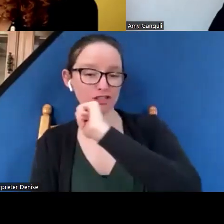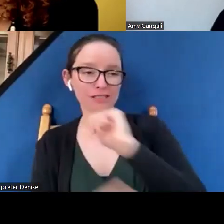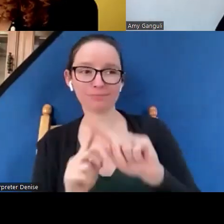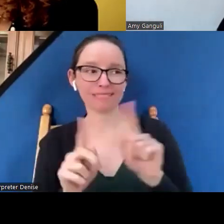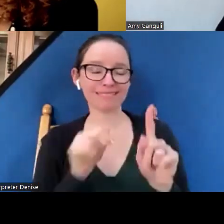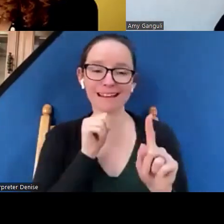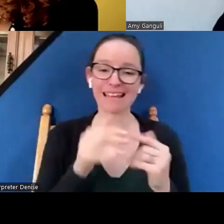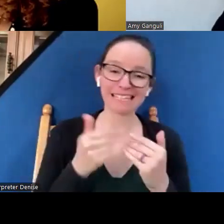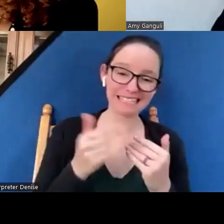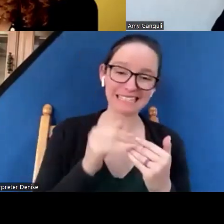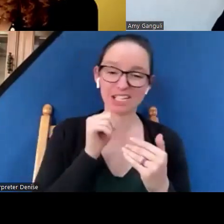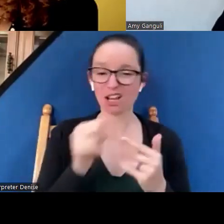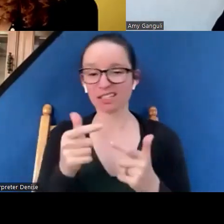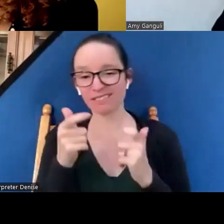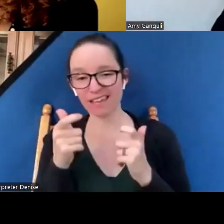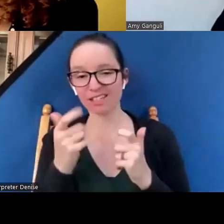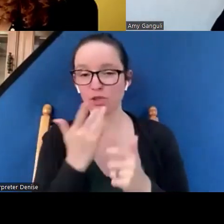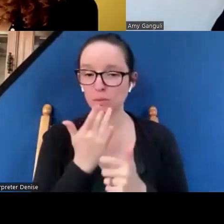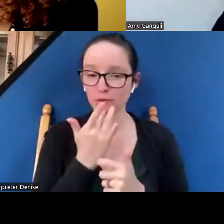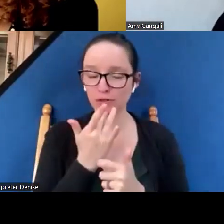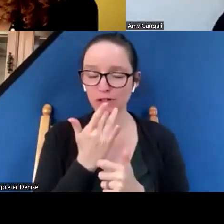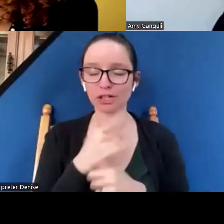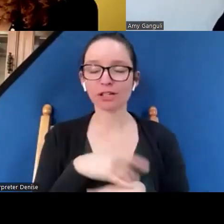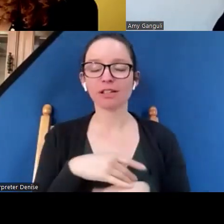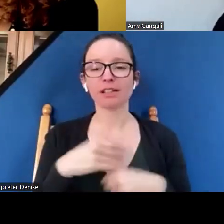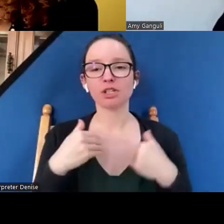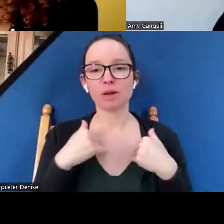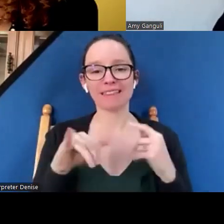And so having kind of a team approach to that can be really helpful.